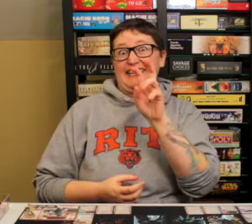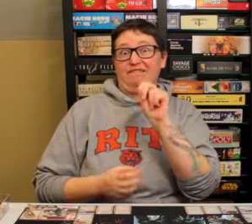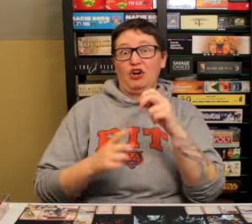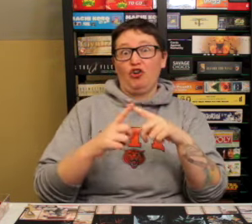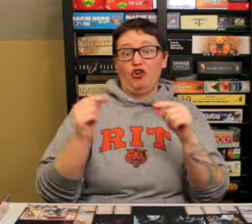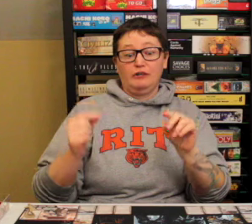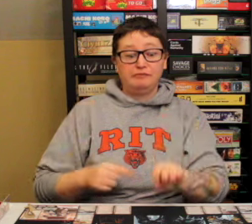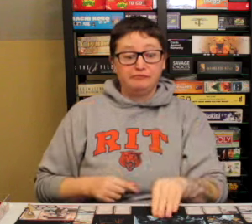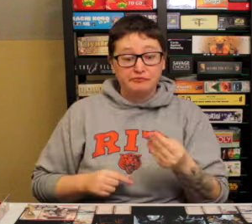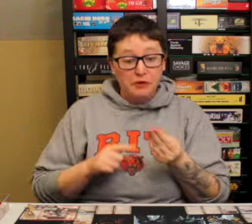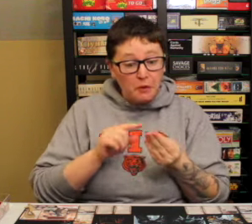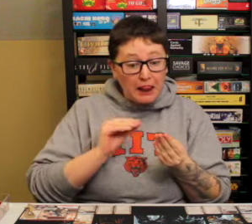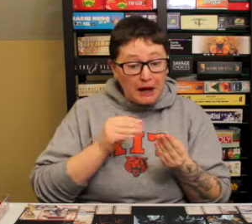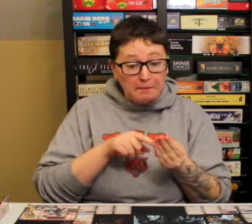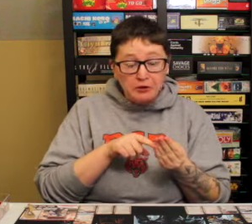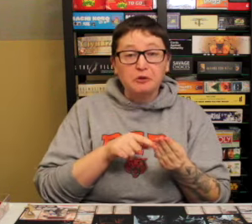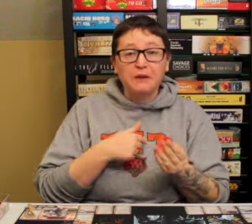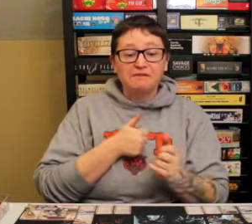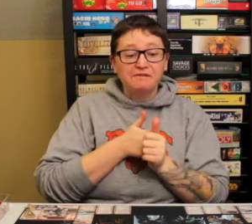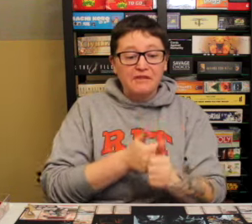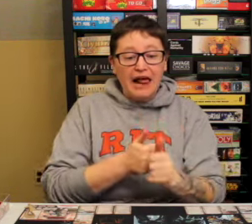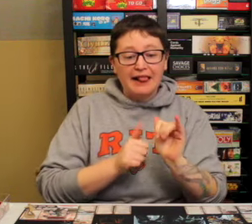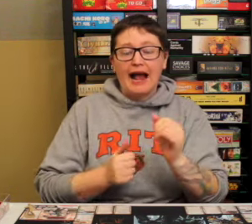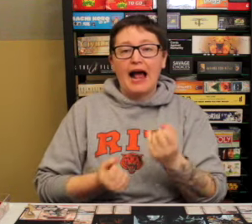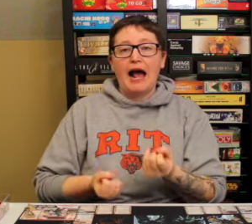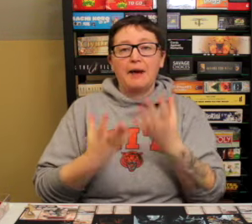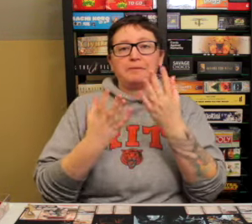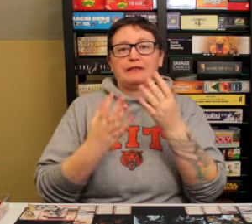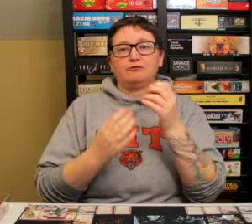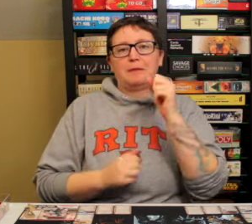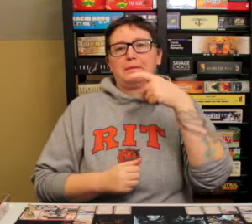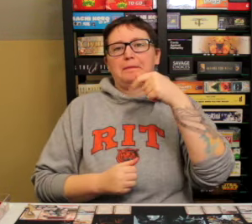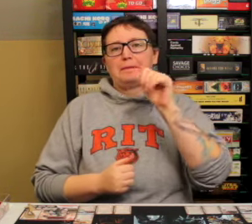or you can even flip a card, it'll have a number and then you follow